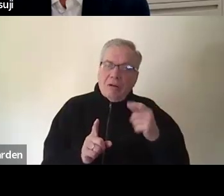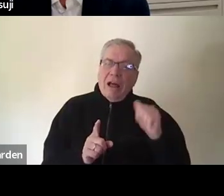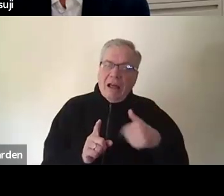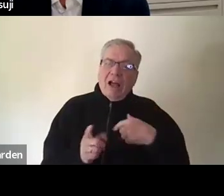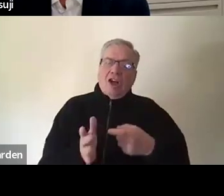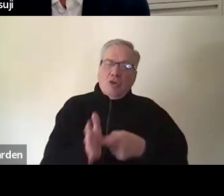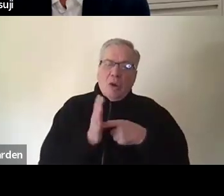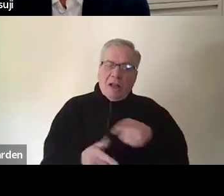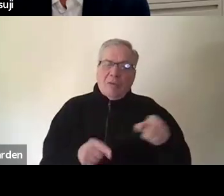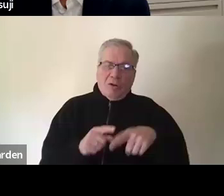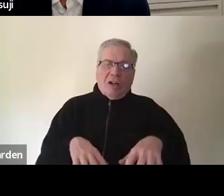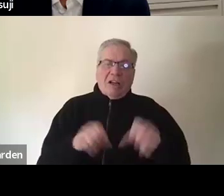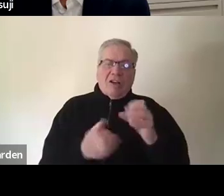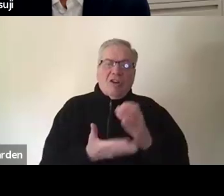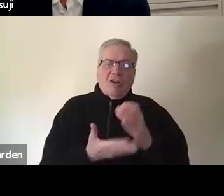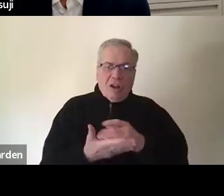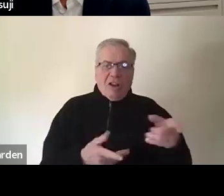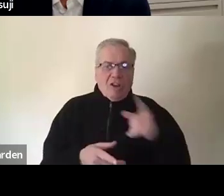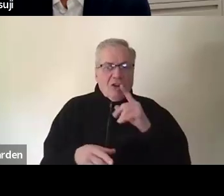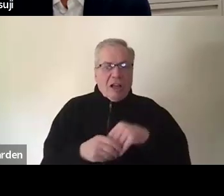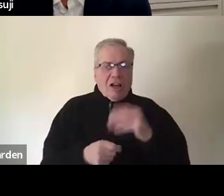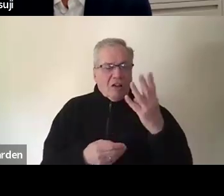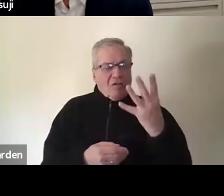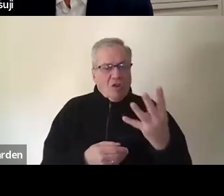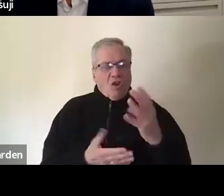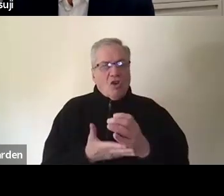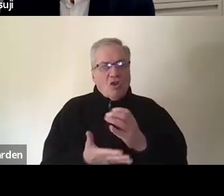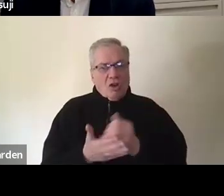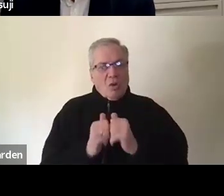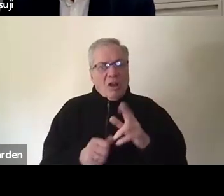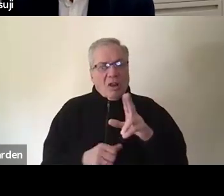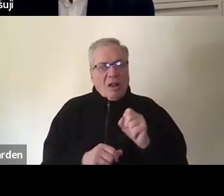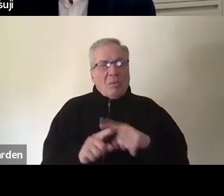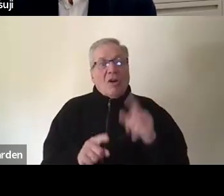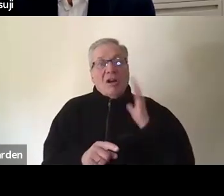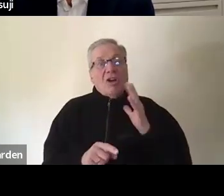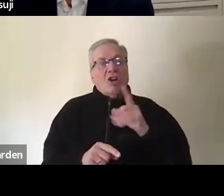So they are in four courses with us. Originally it was supposed to be one year in engineering